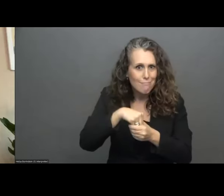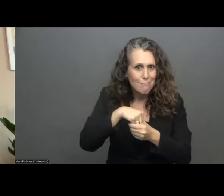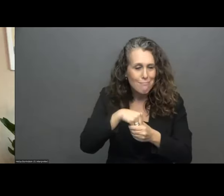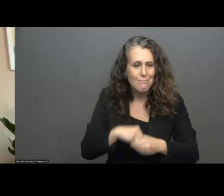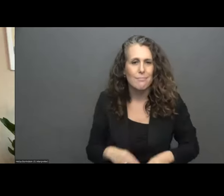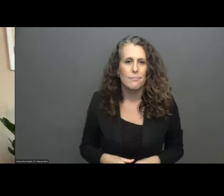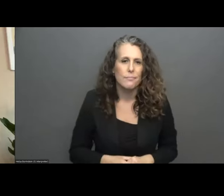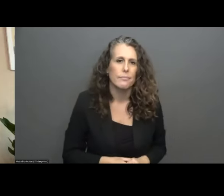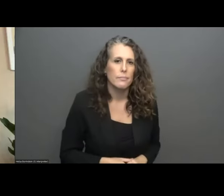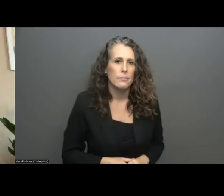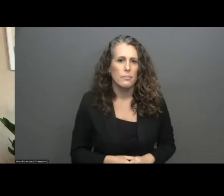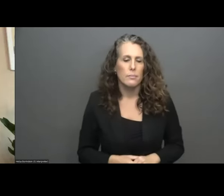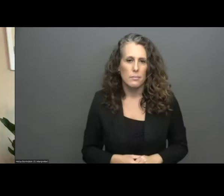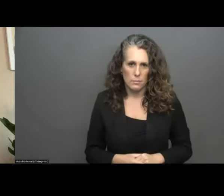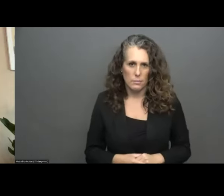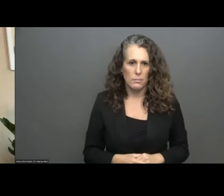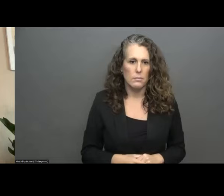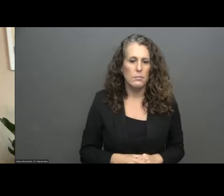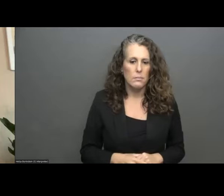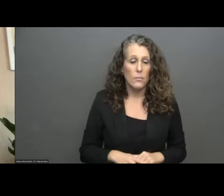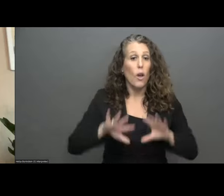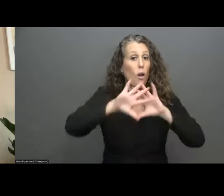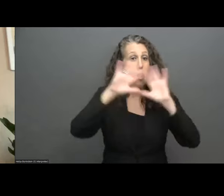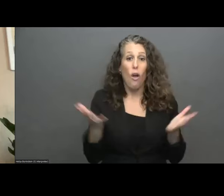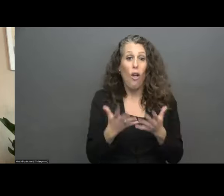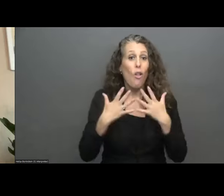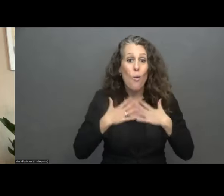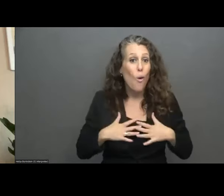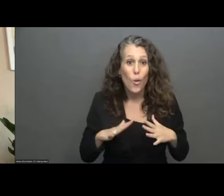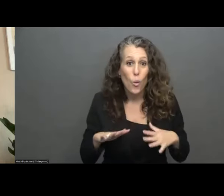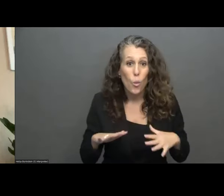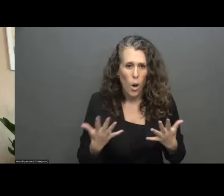11:38:46 It will develop the pattern of axial so I found that particular expertise or material